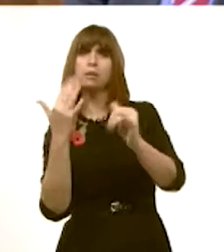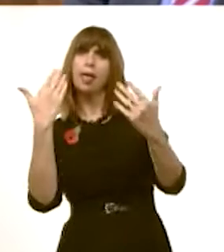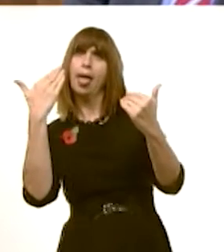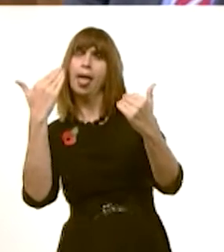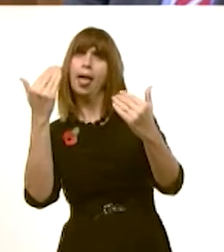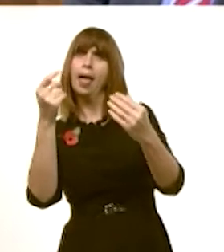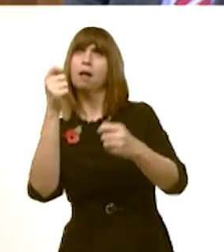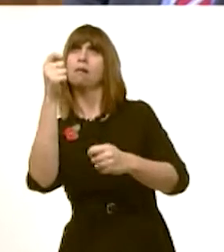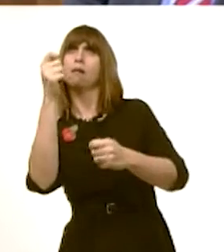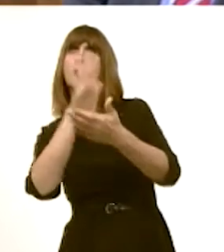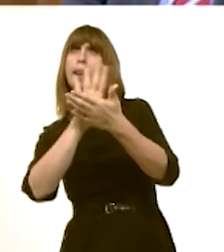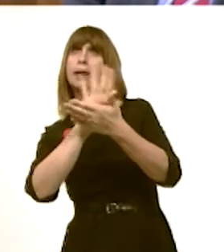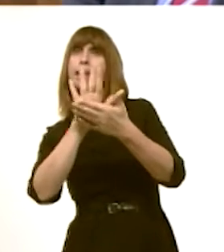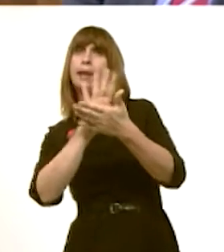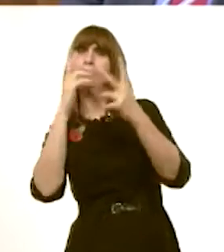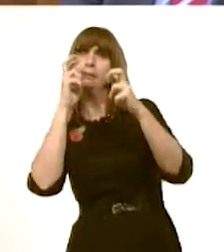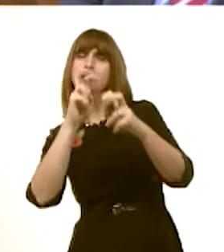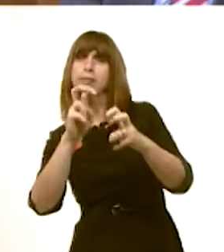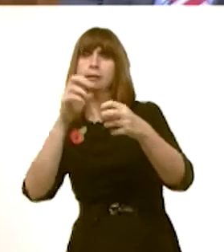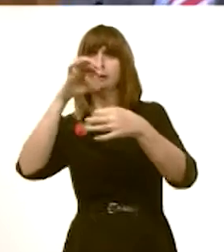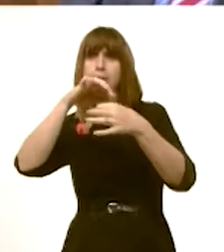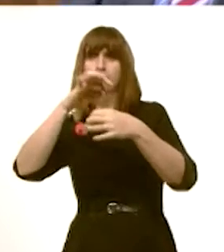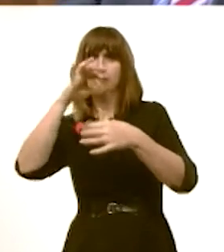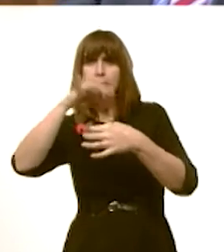We know that improving air quality is a key objective for us as a Government.